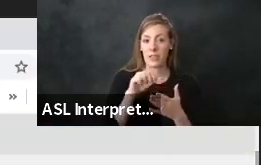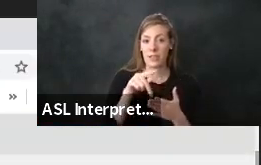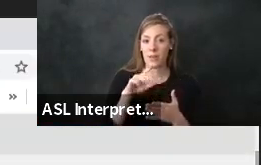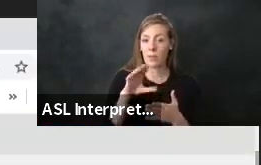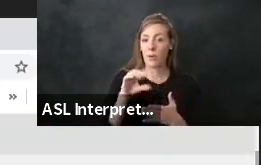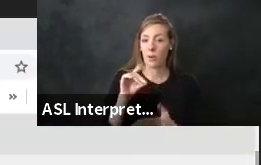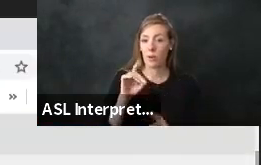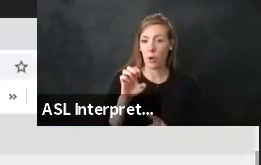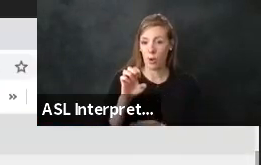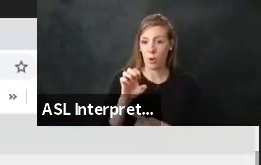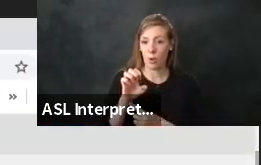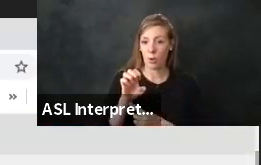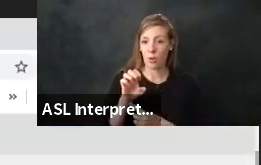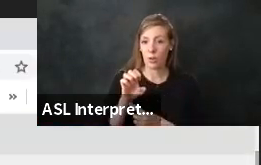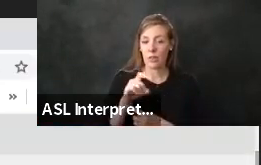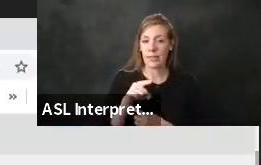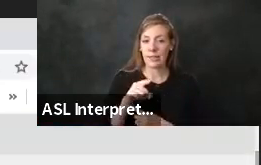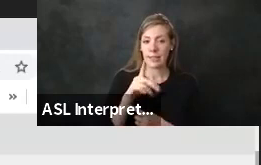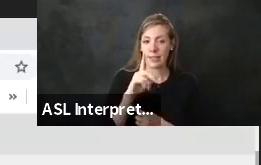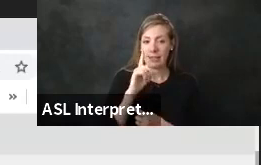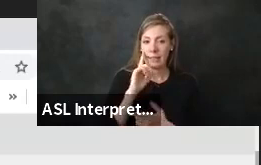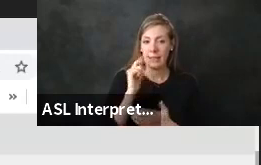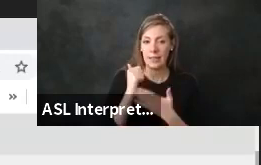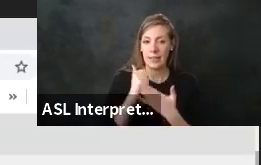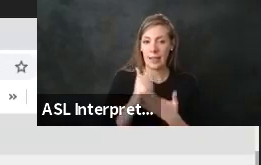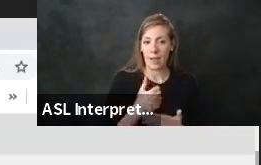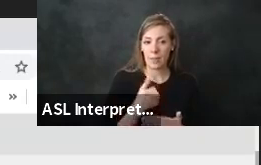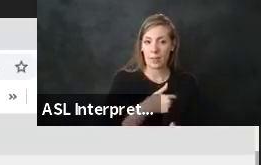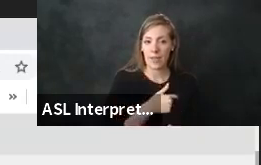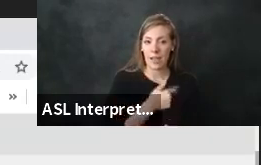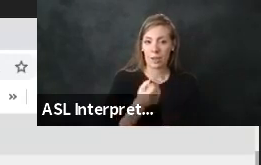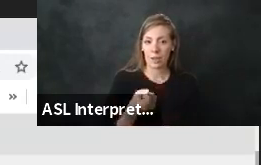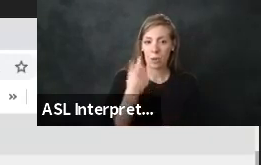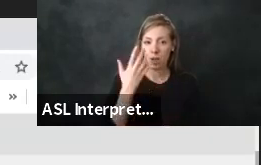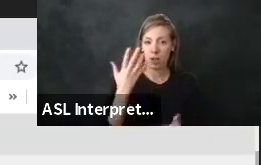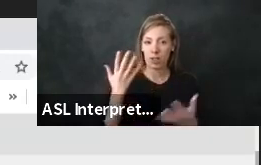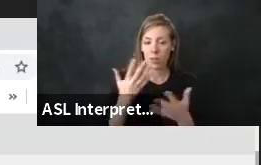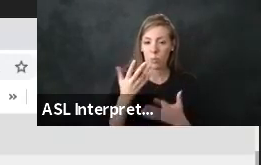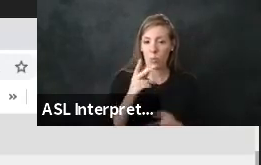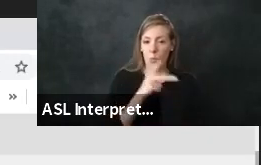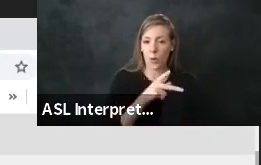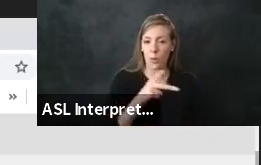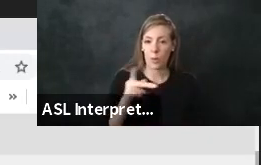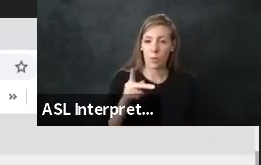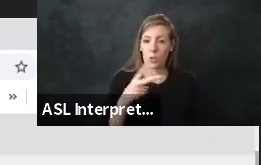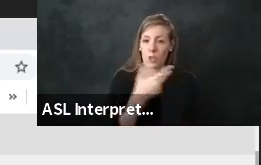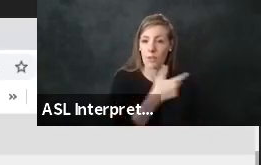helps us to understand what proportion of vaccines are going to residents in the